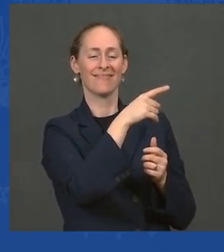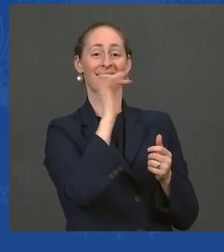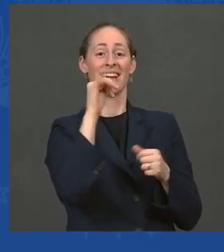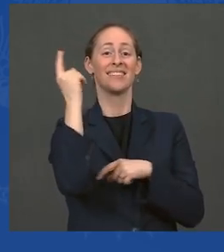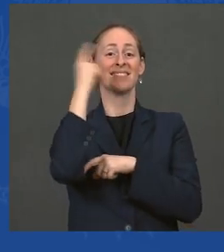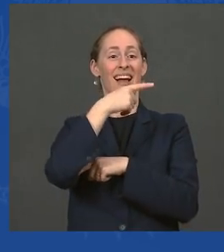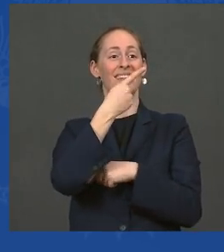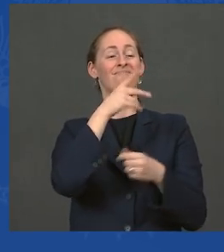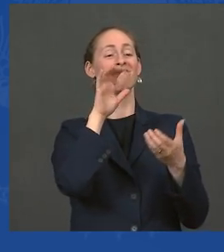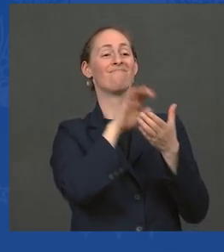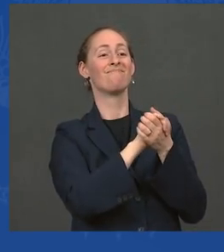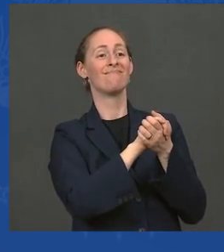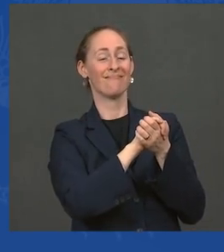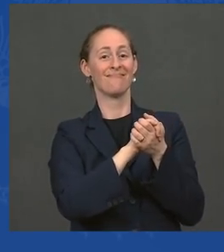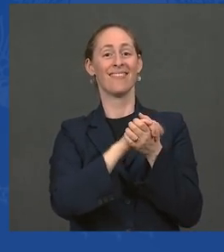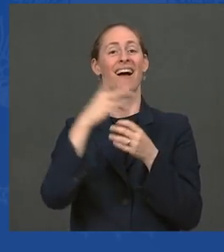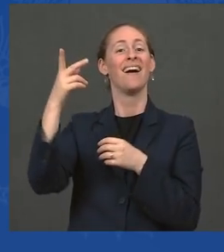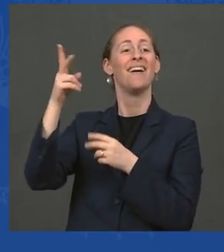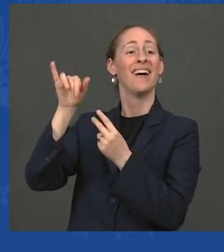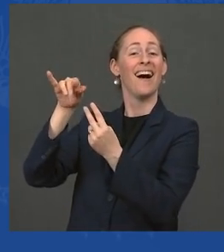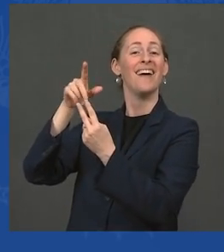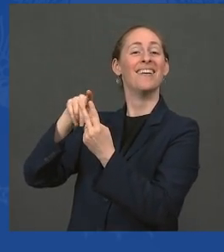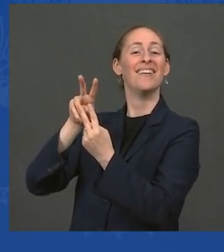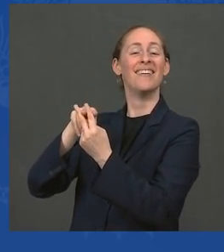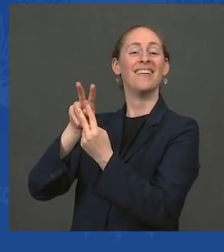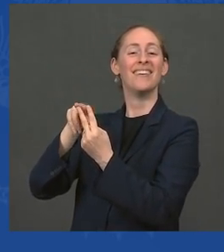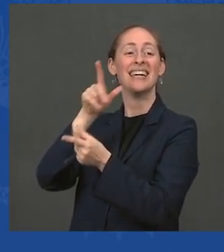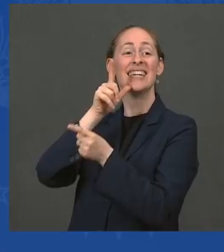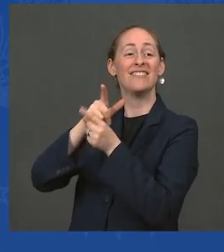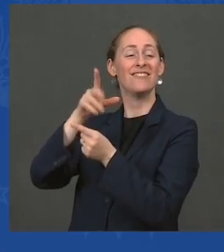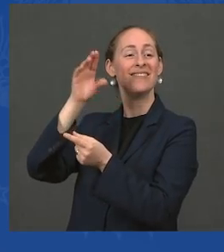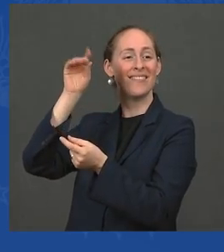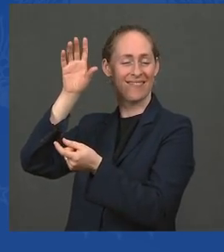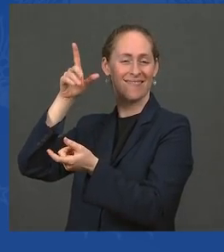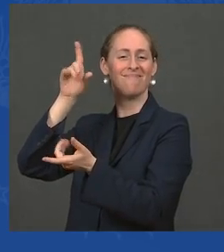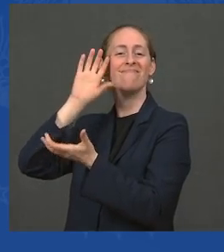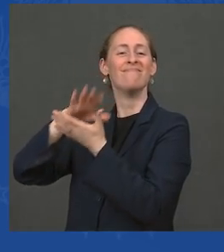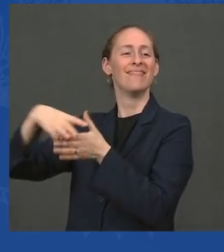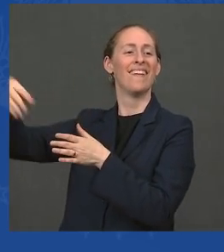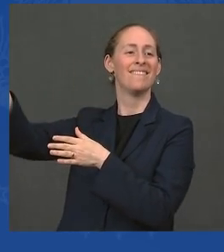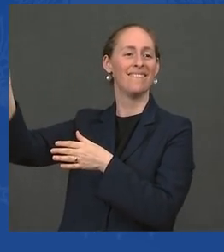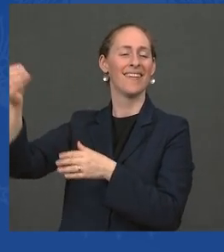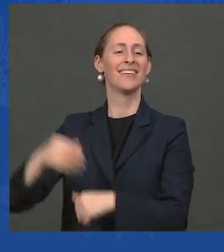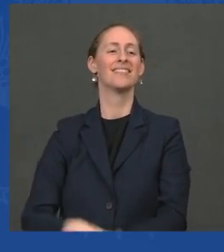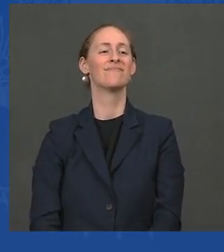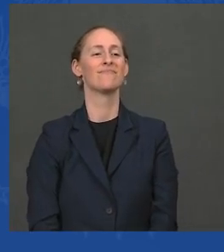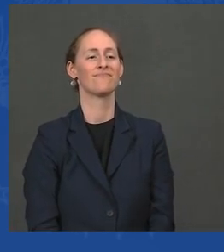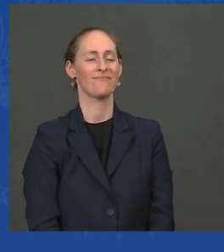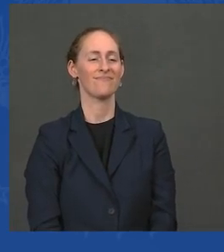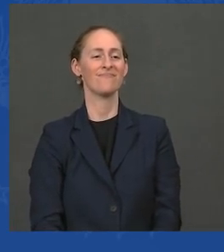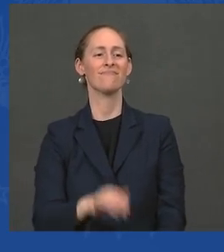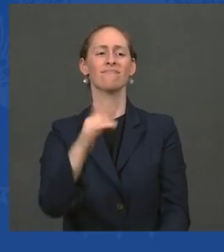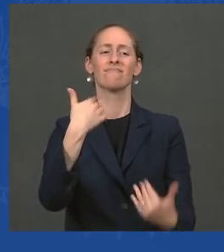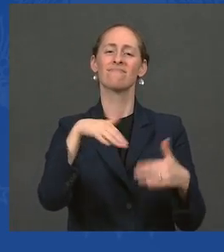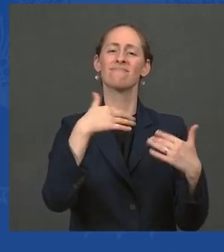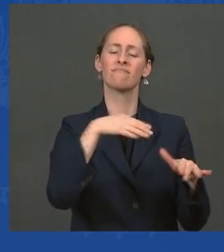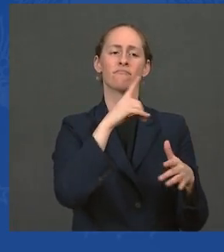My brother Jimmy, my best friend, my mother -- they all helped me take care of my kids.